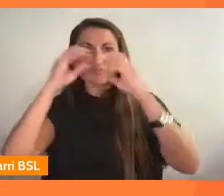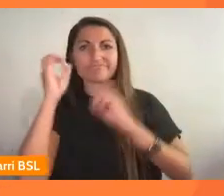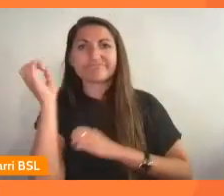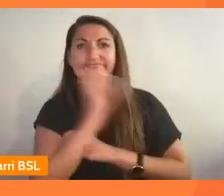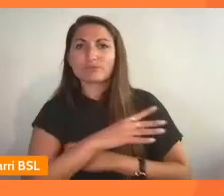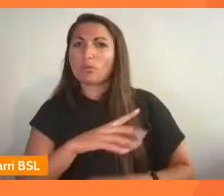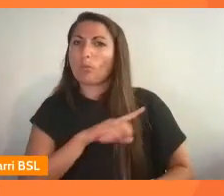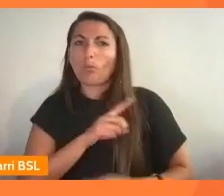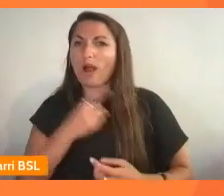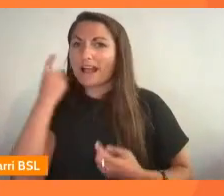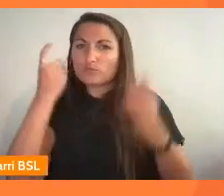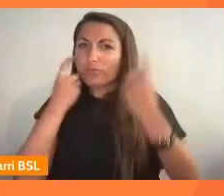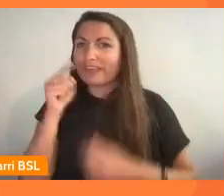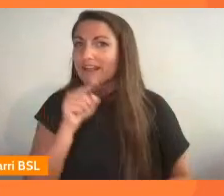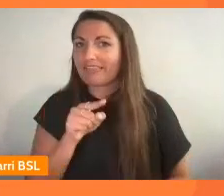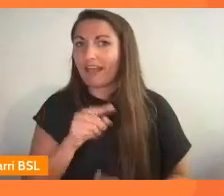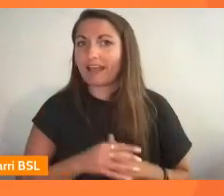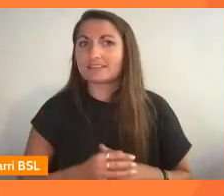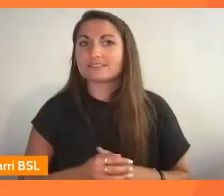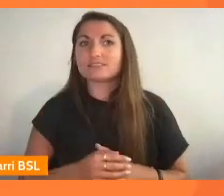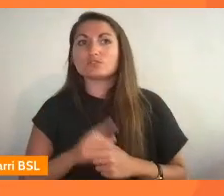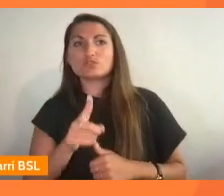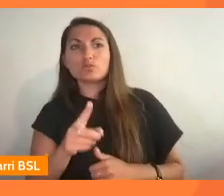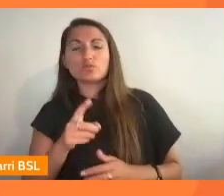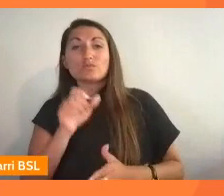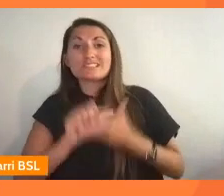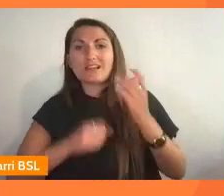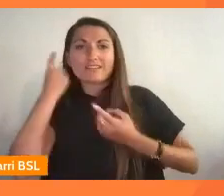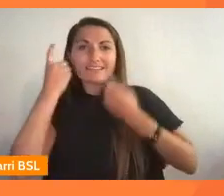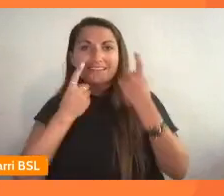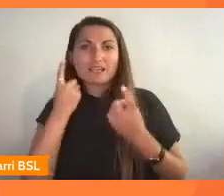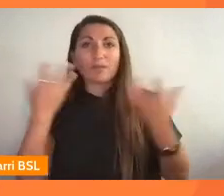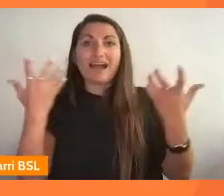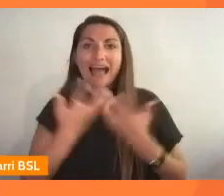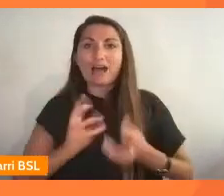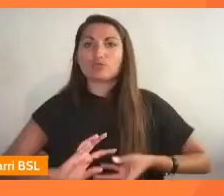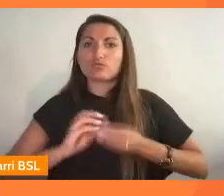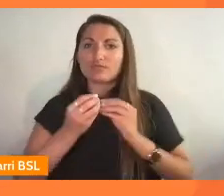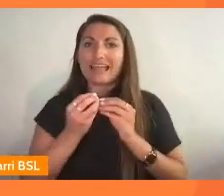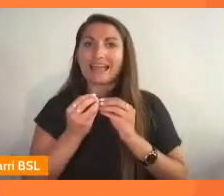to go how do I take an immersive experience and make it more democratic?